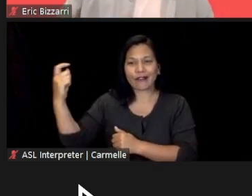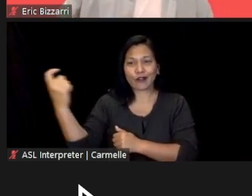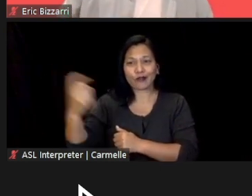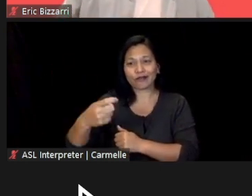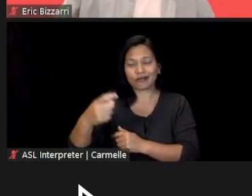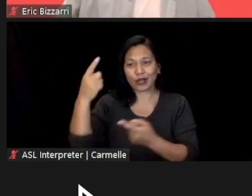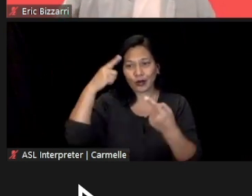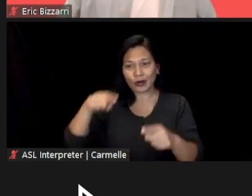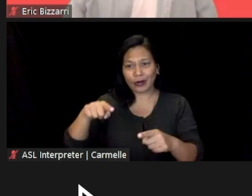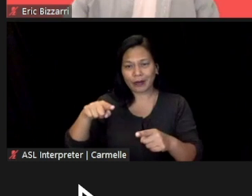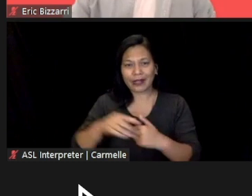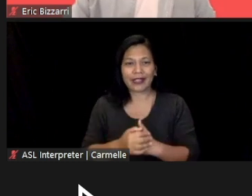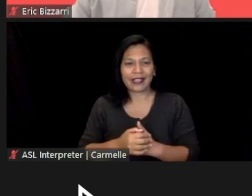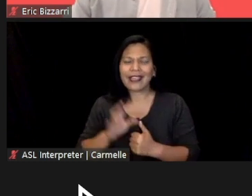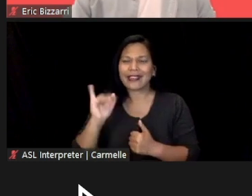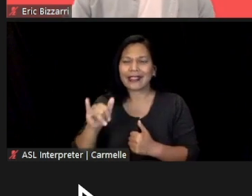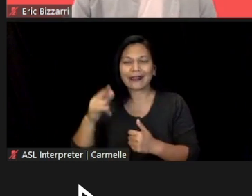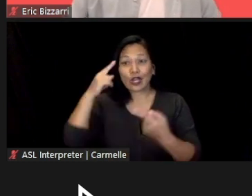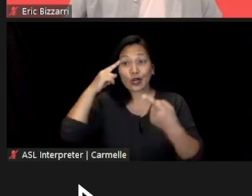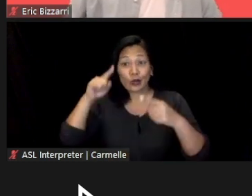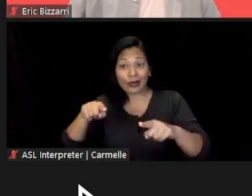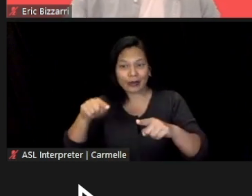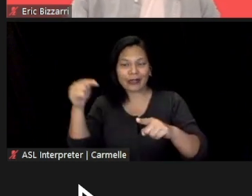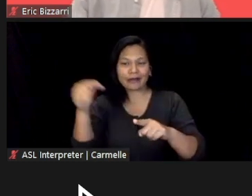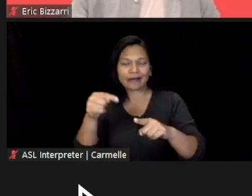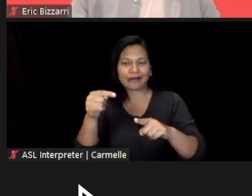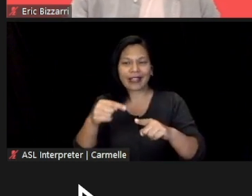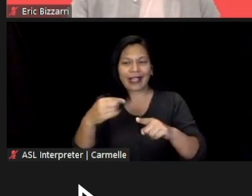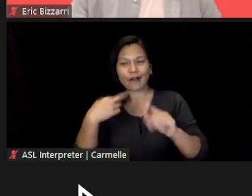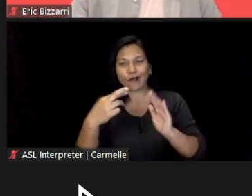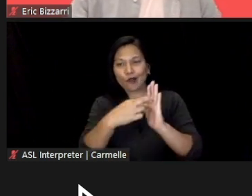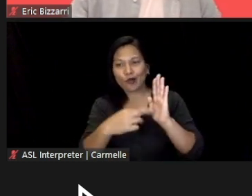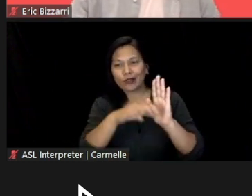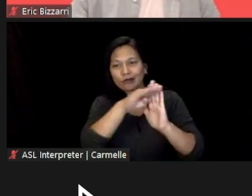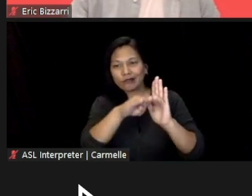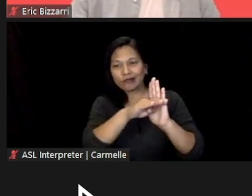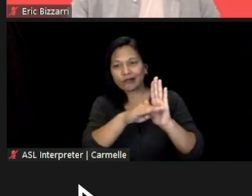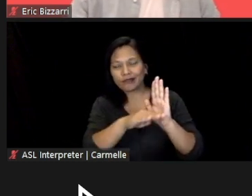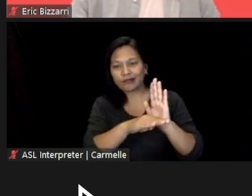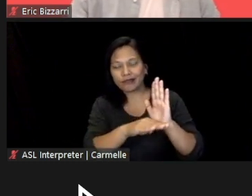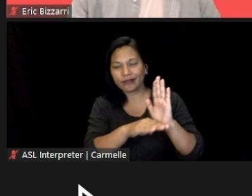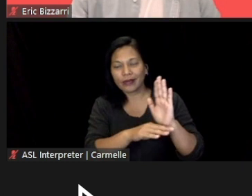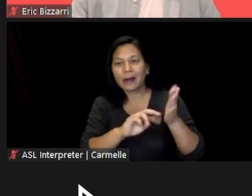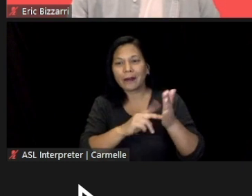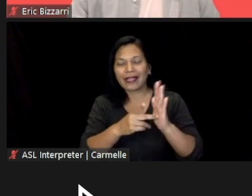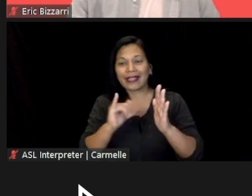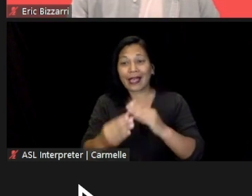This is basically this binding document that sets the general rules and parameters for how we give out money.